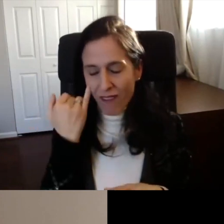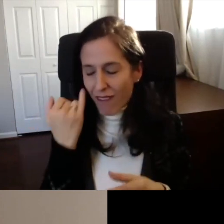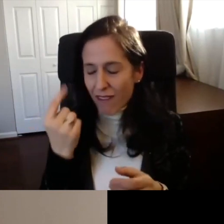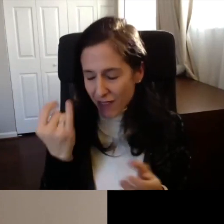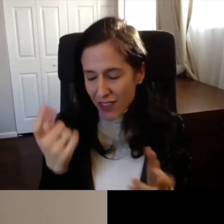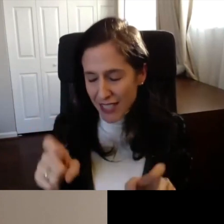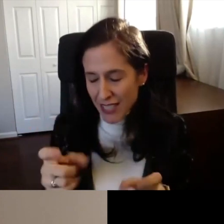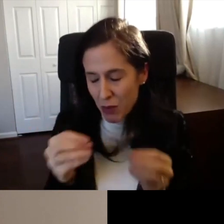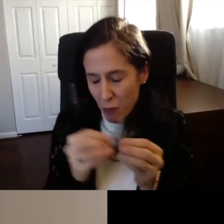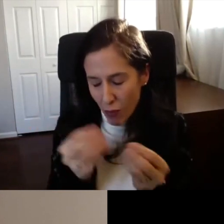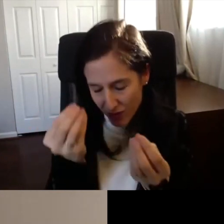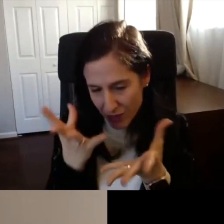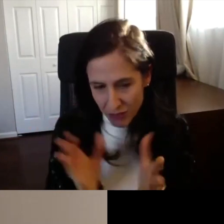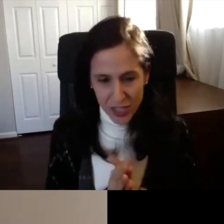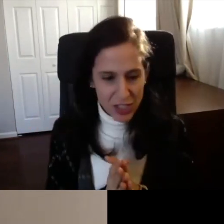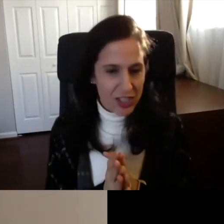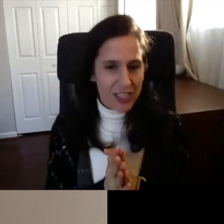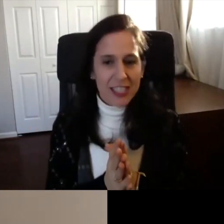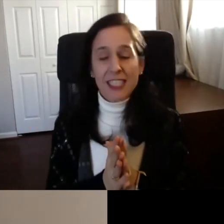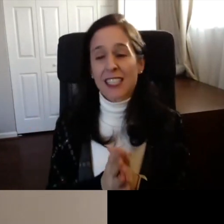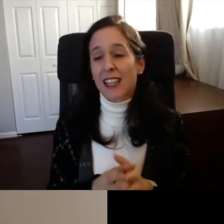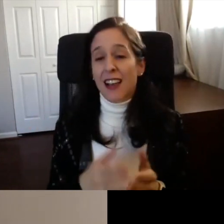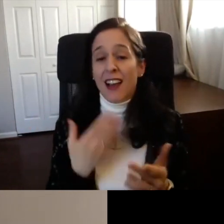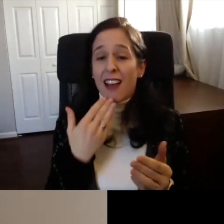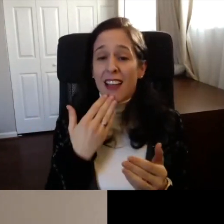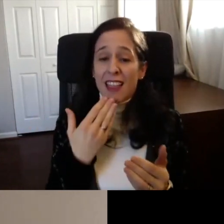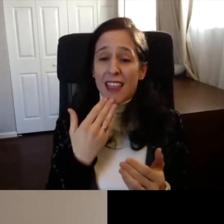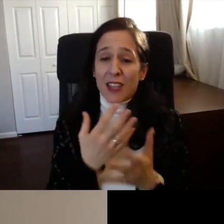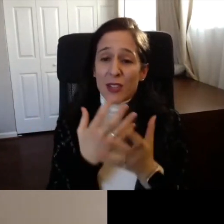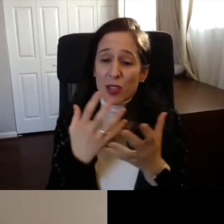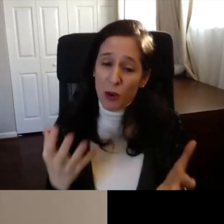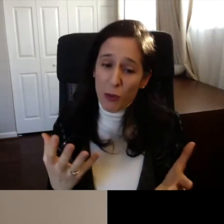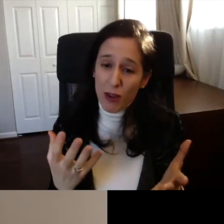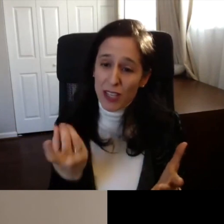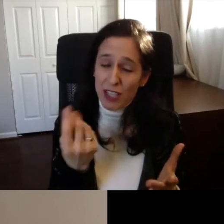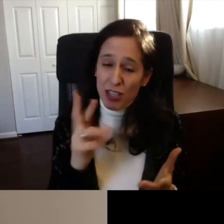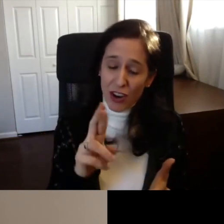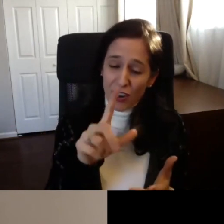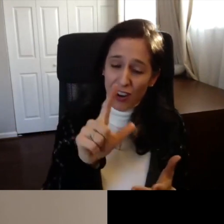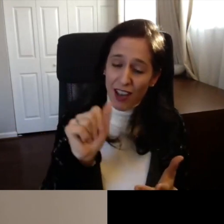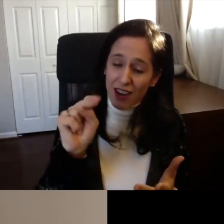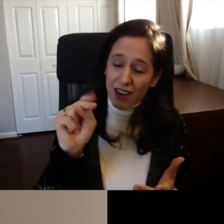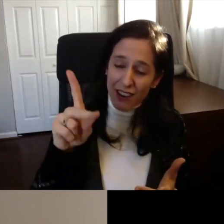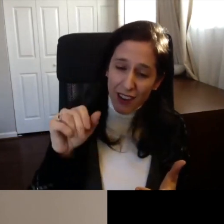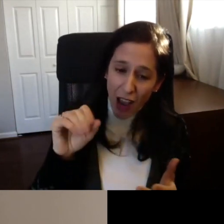forward those questions on to dr landau or connect you with her if you'd like